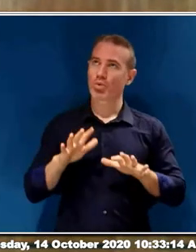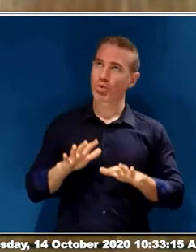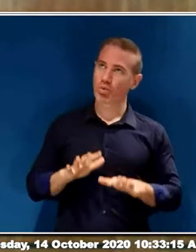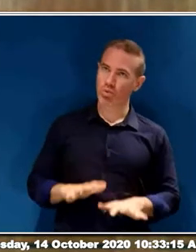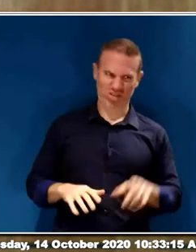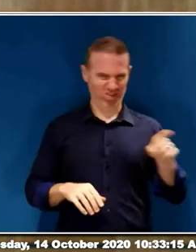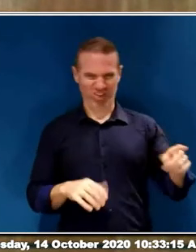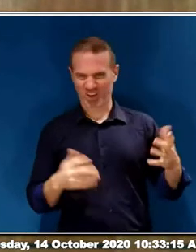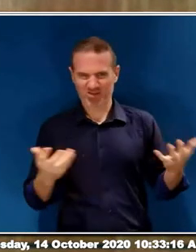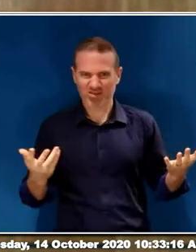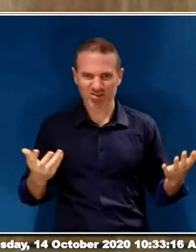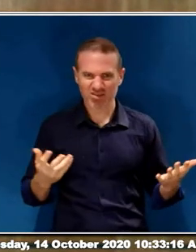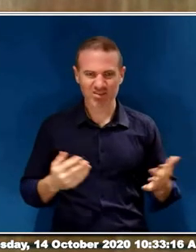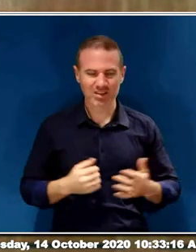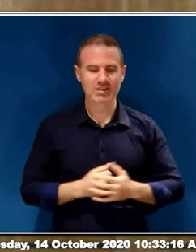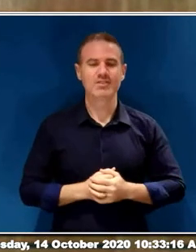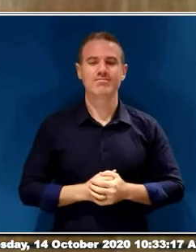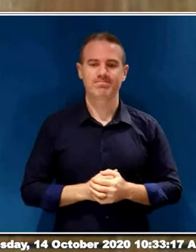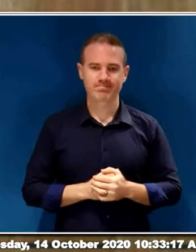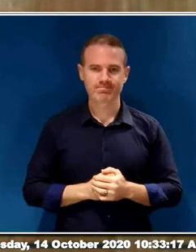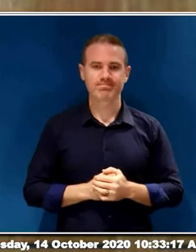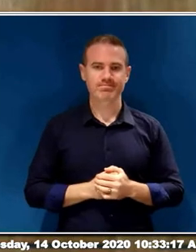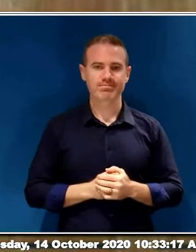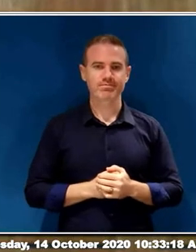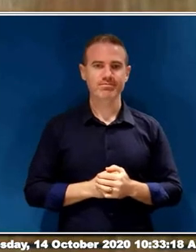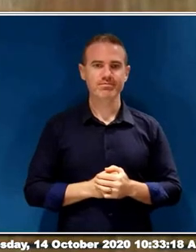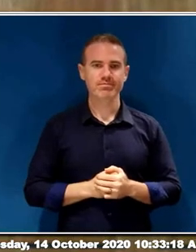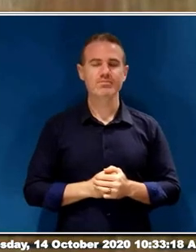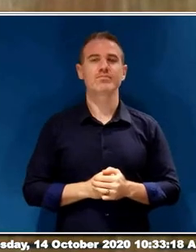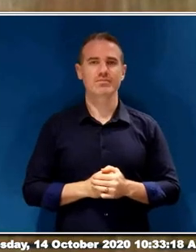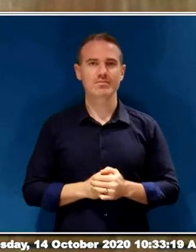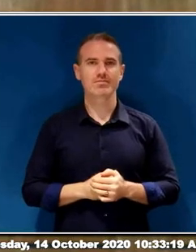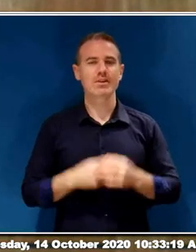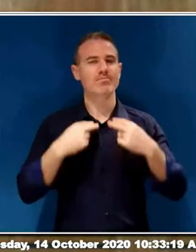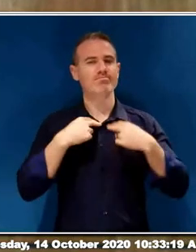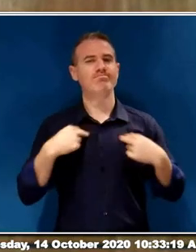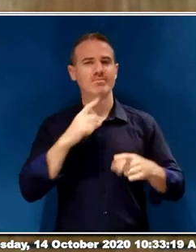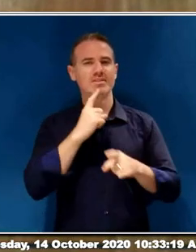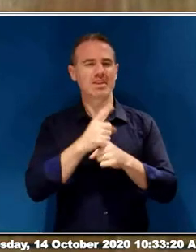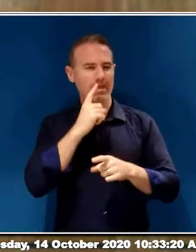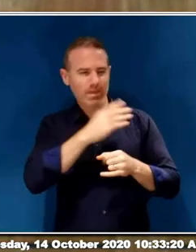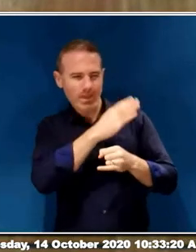I think it has cut off a little bit at the end but for the record I think he says, "I couldn't regulate."